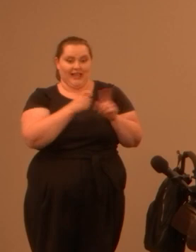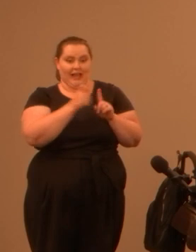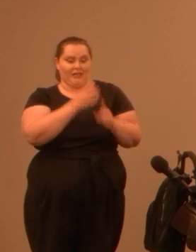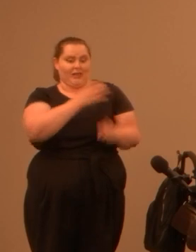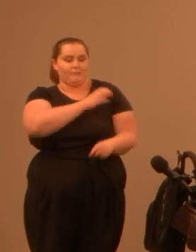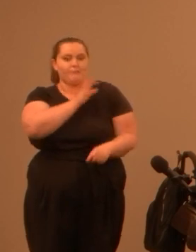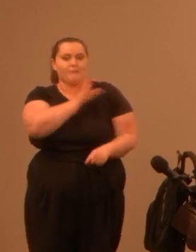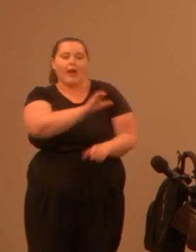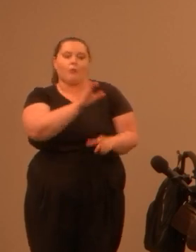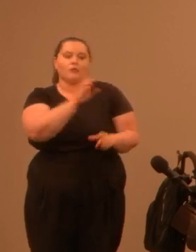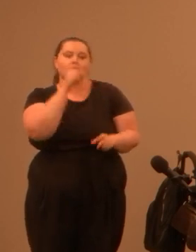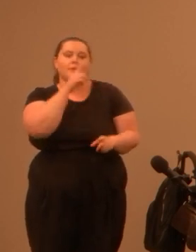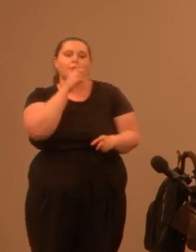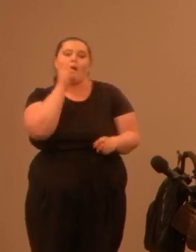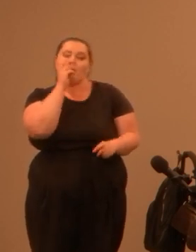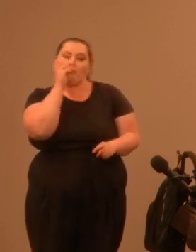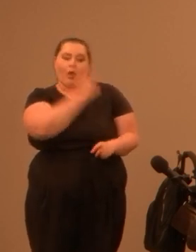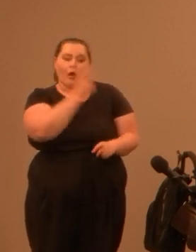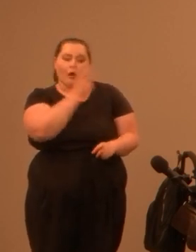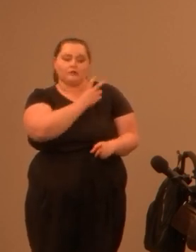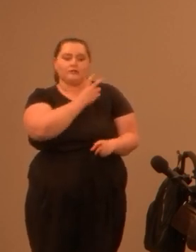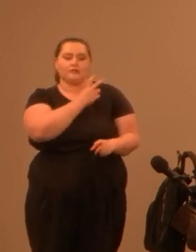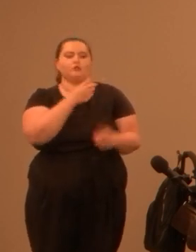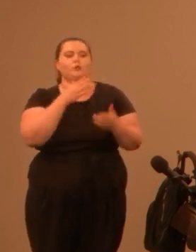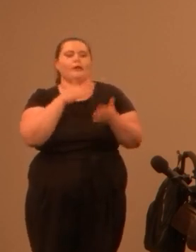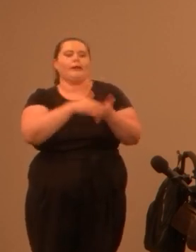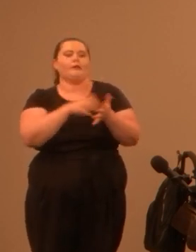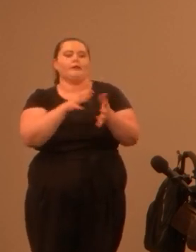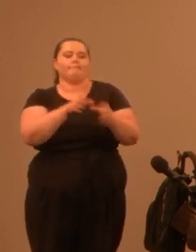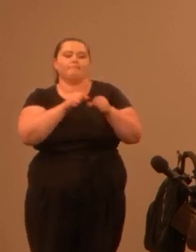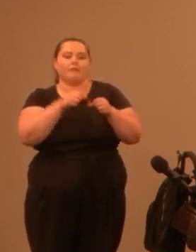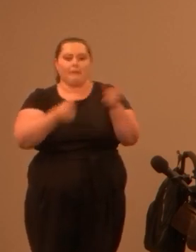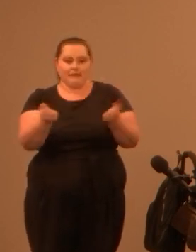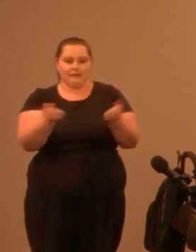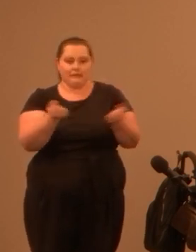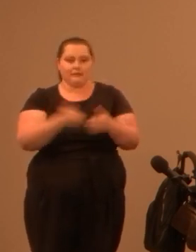or with low-vision in catching a bus. See Me allows users to request